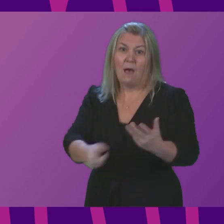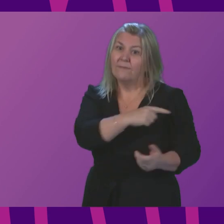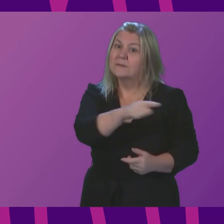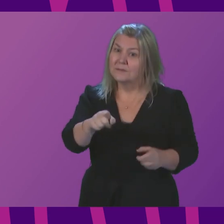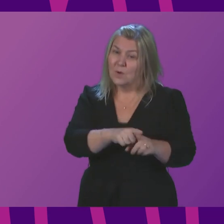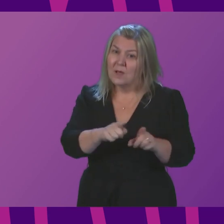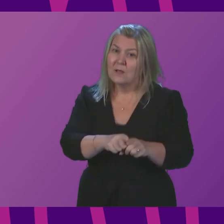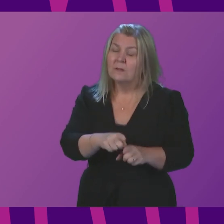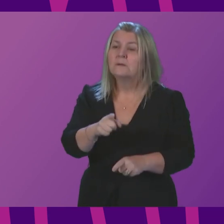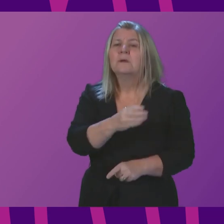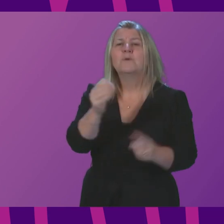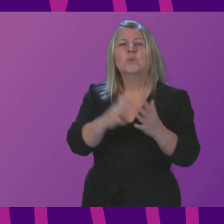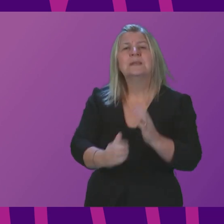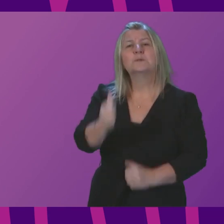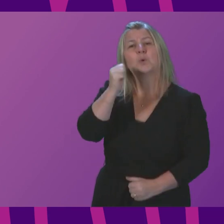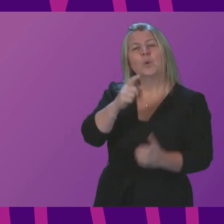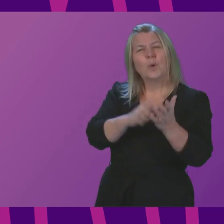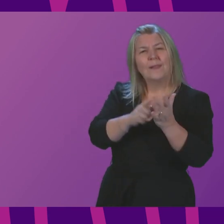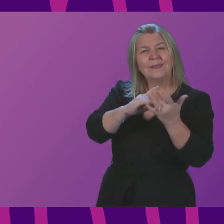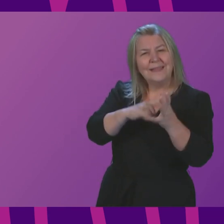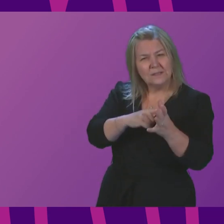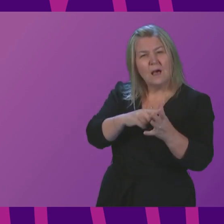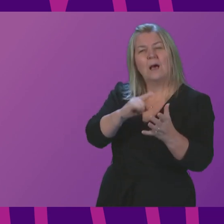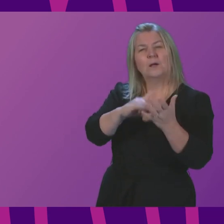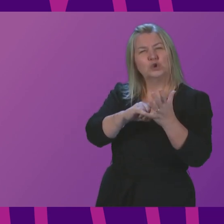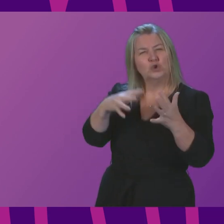broken. Just a few weeks ago, Lisa Stewart said this about her sister’s murderer: